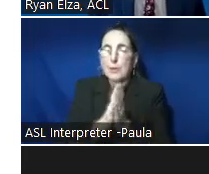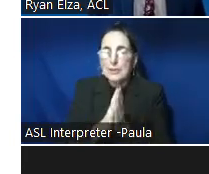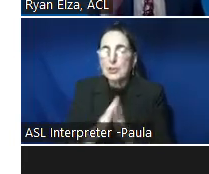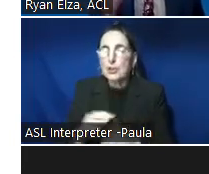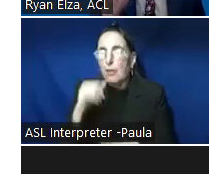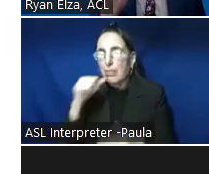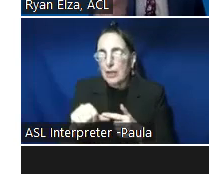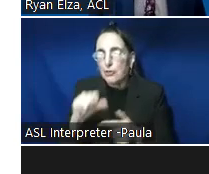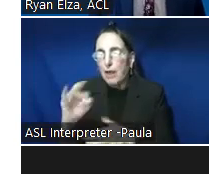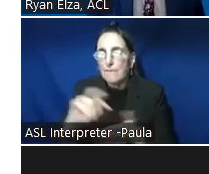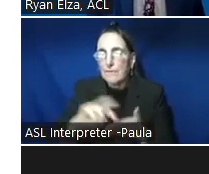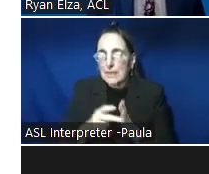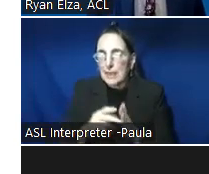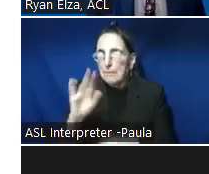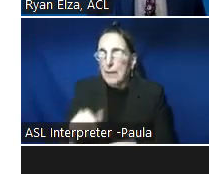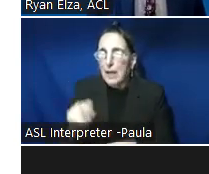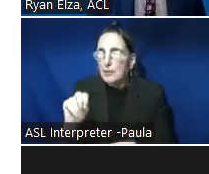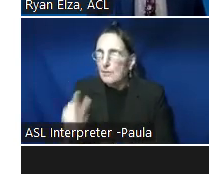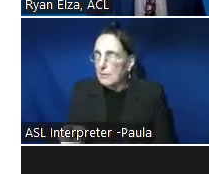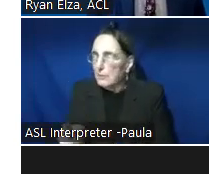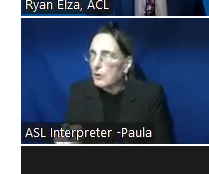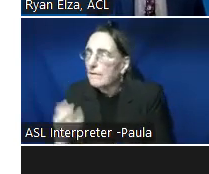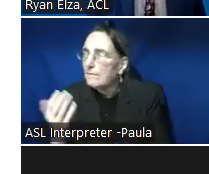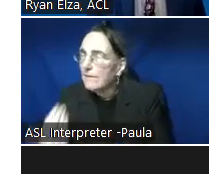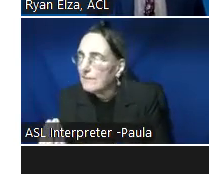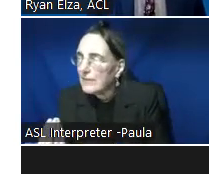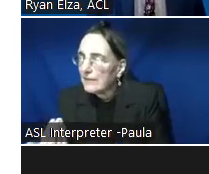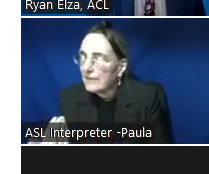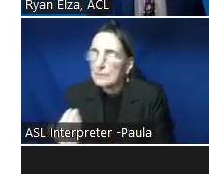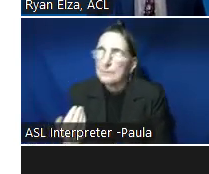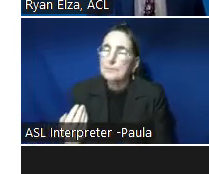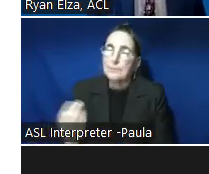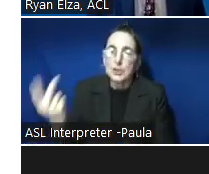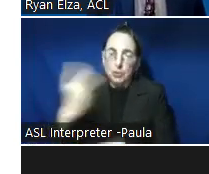just two days – as the kind of priority submission